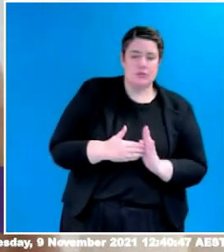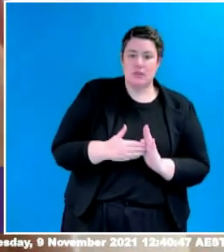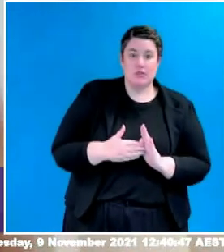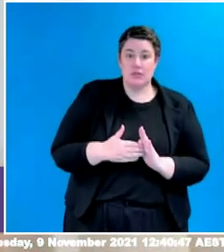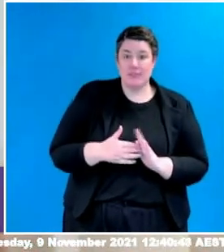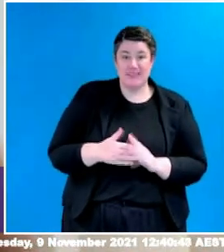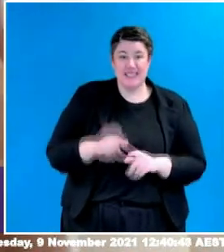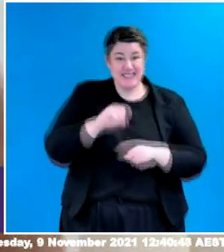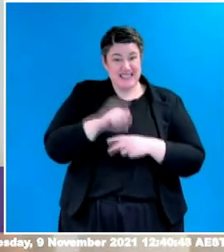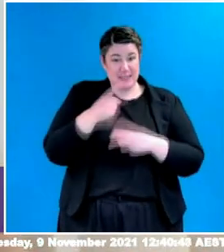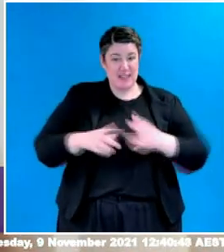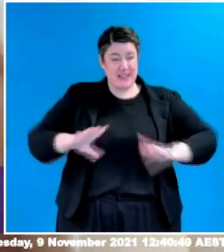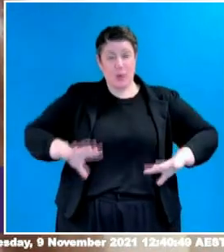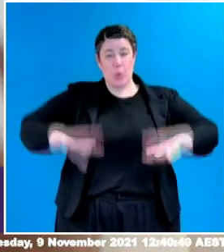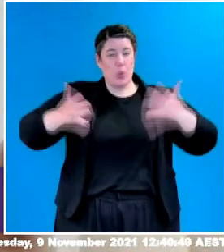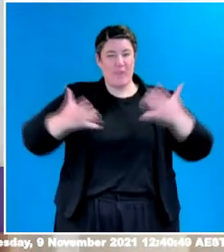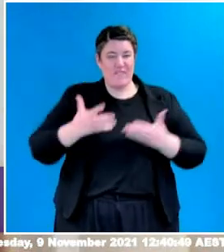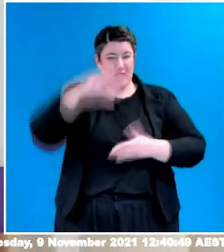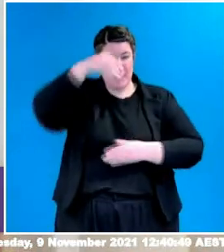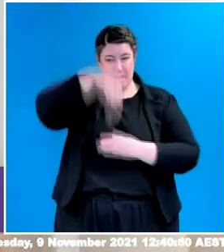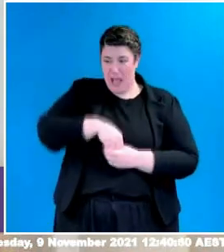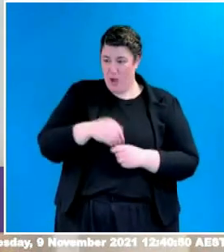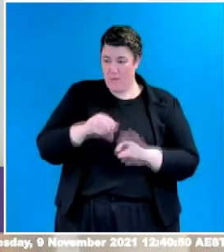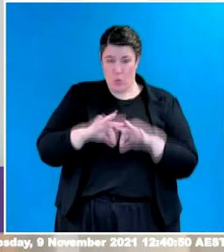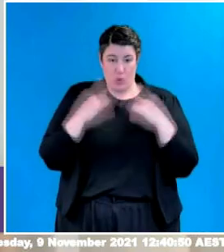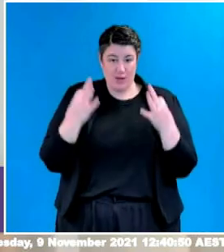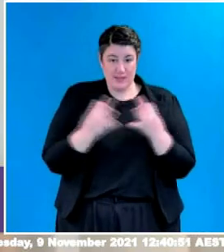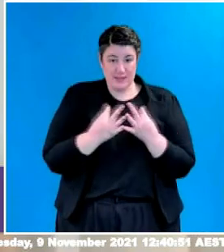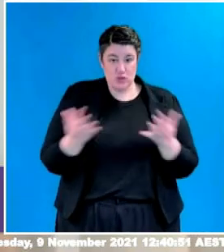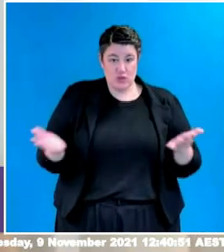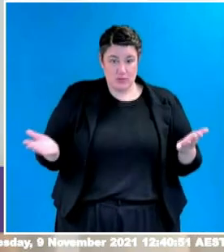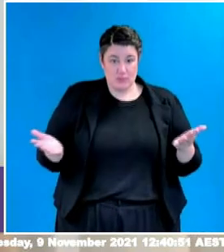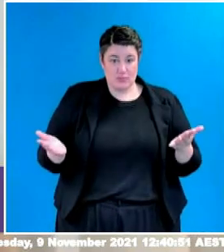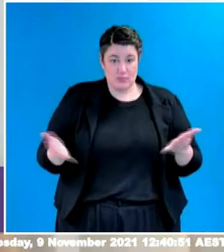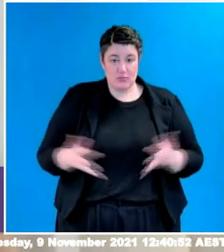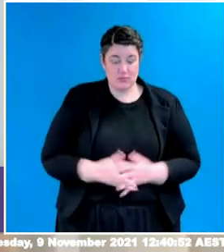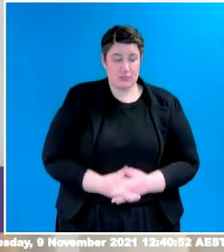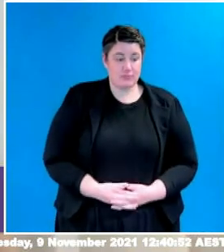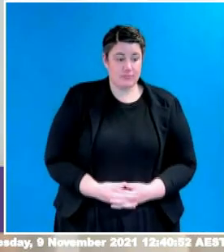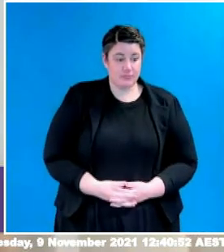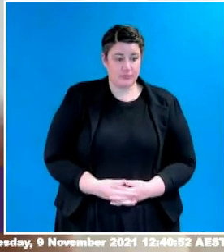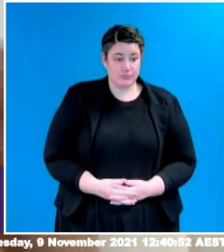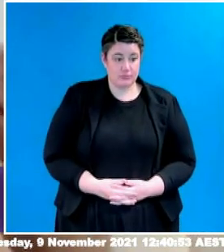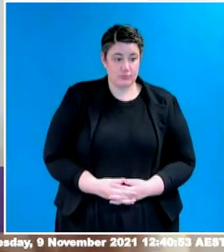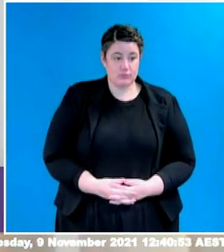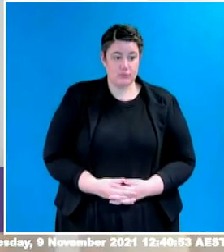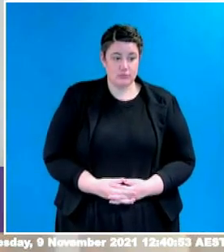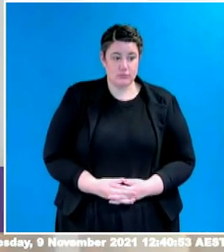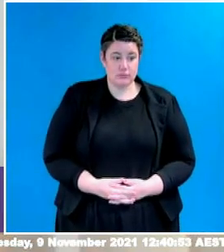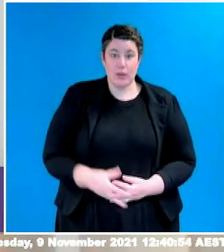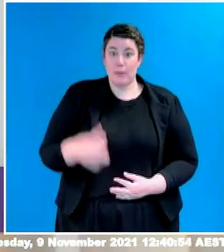disability as part of the everyday conversation, from people who know.